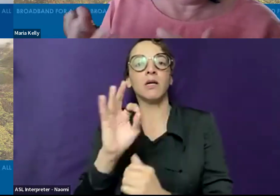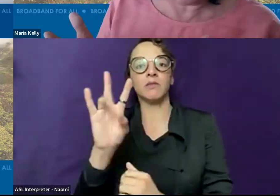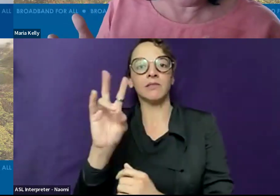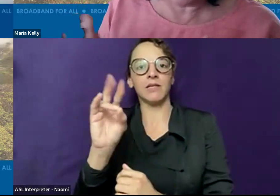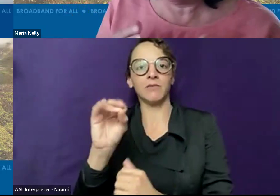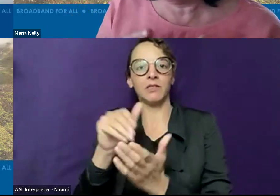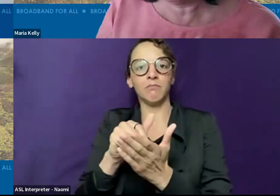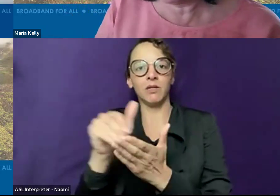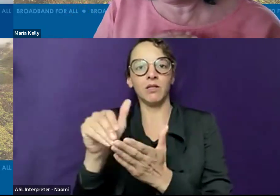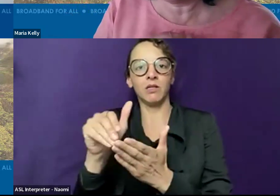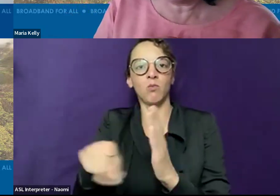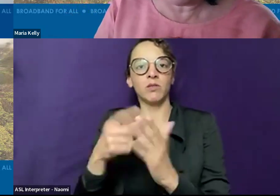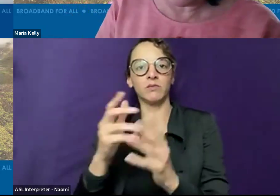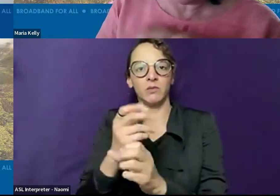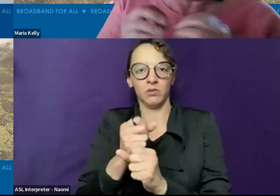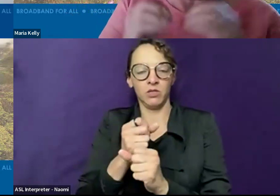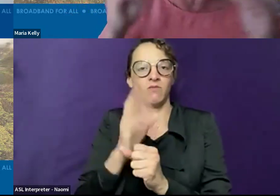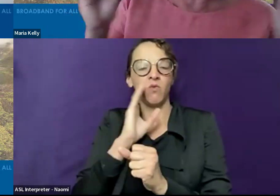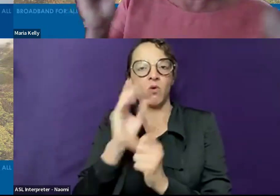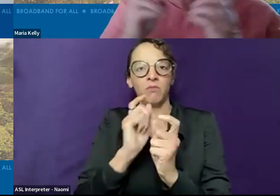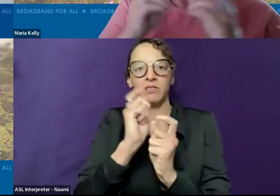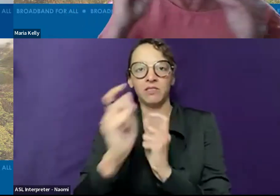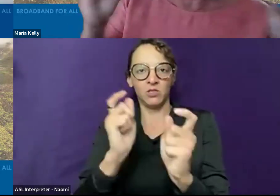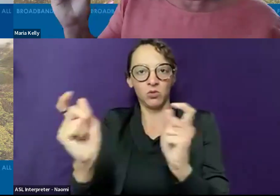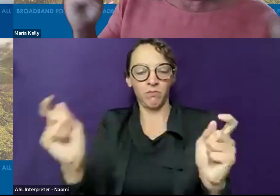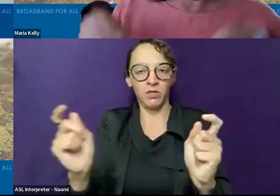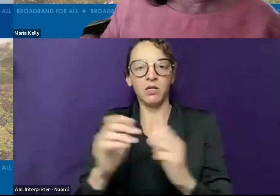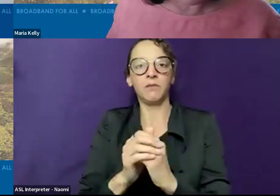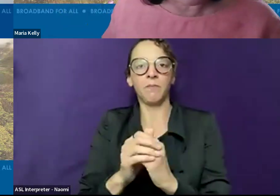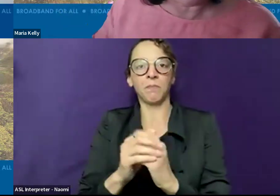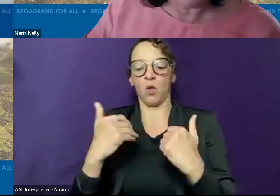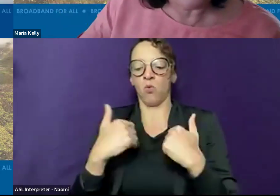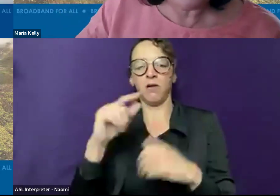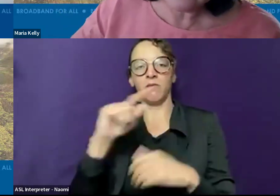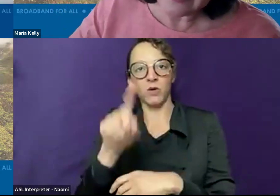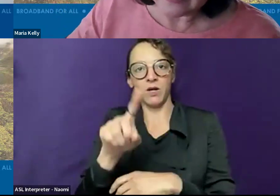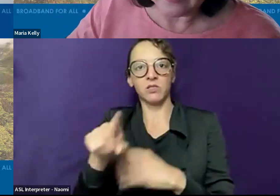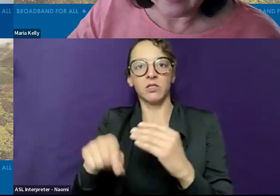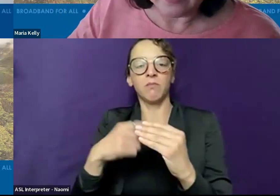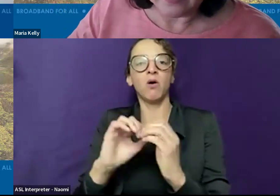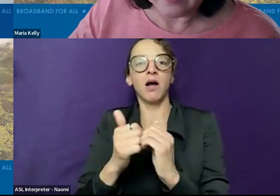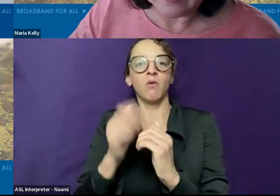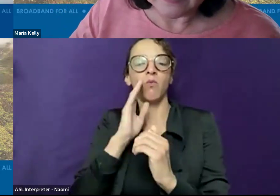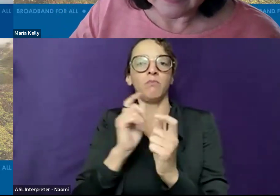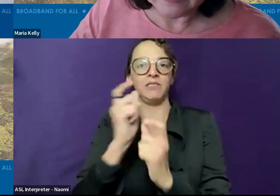once received would be distributed? So there's a question about how it would be distributed, and.